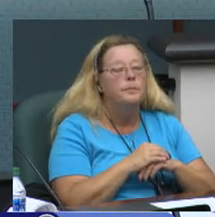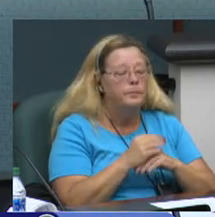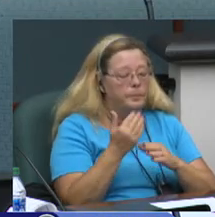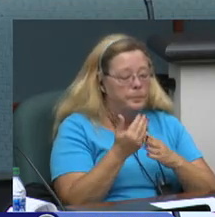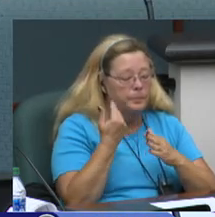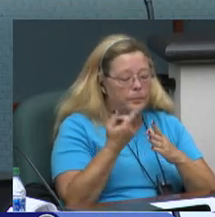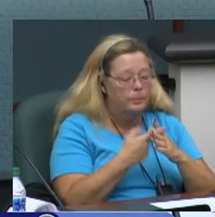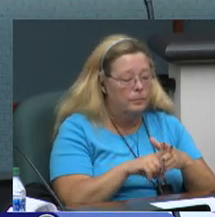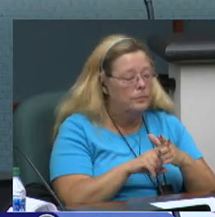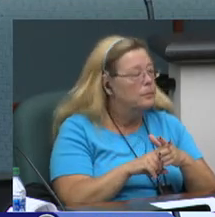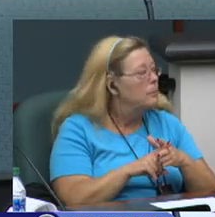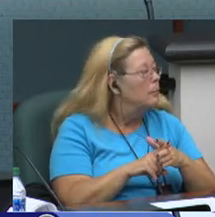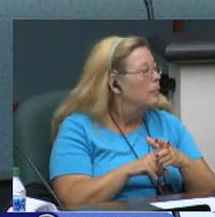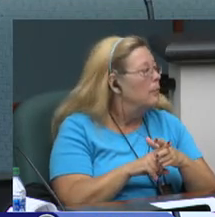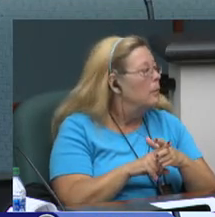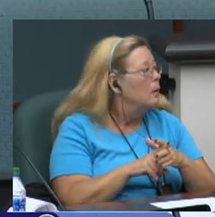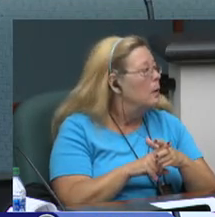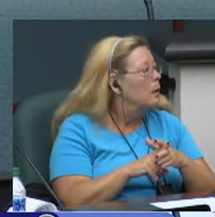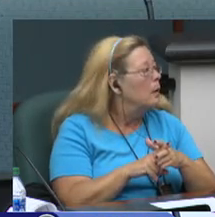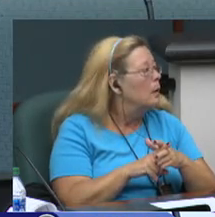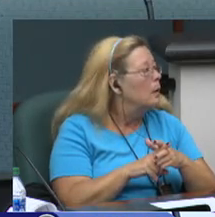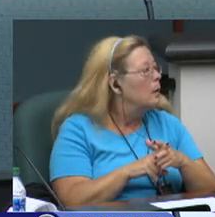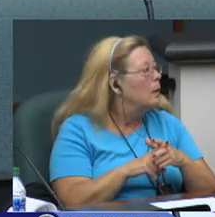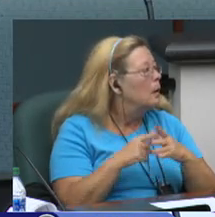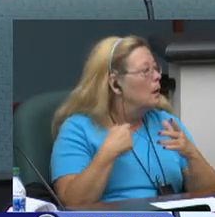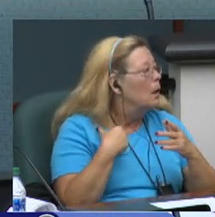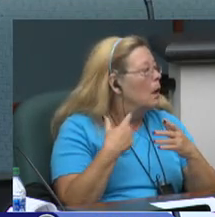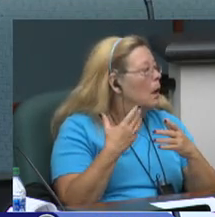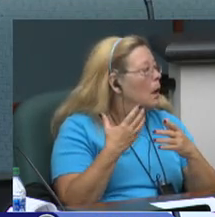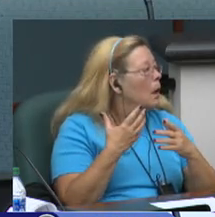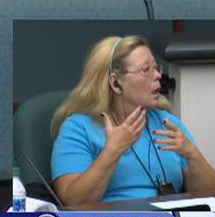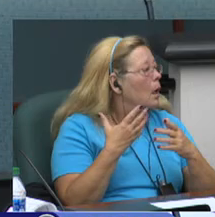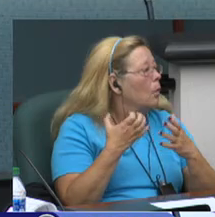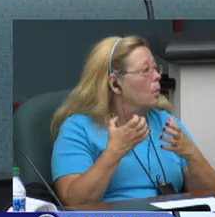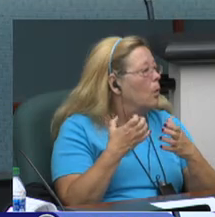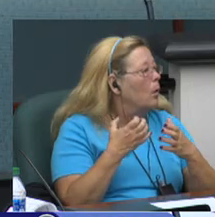that I want to kind of premise this permit presentation that chapter four